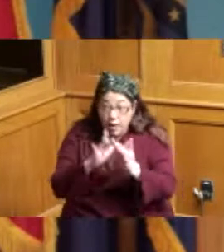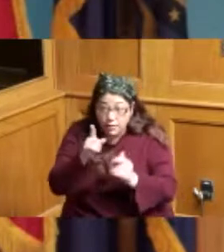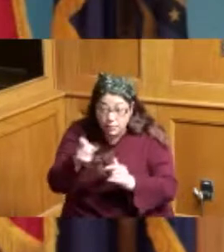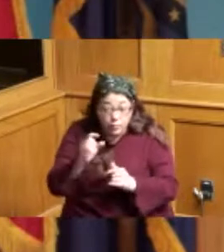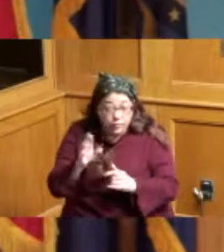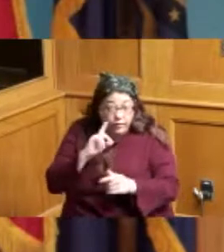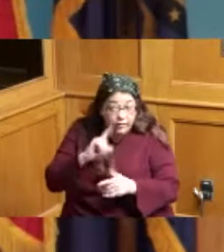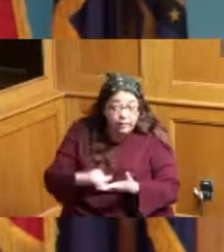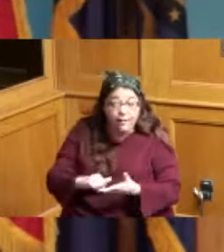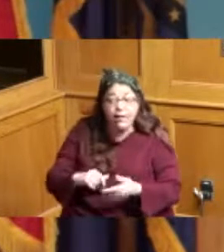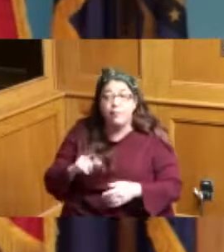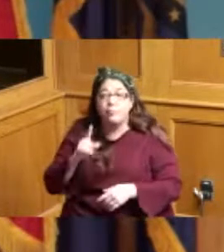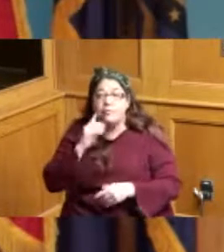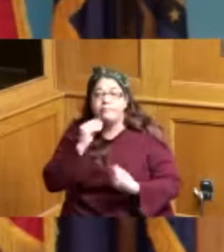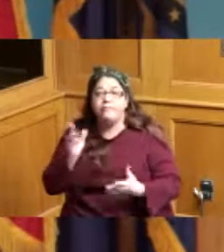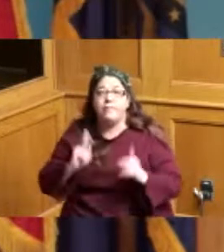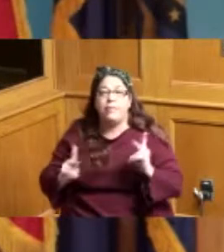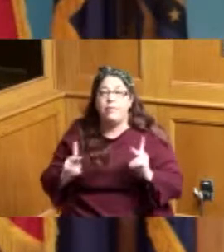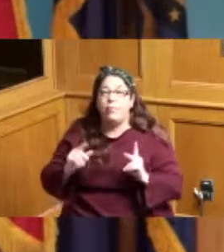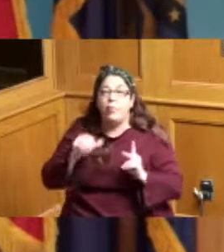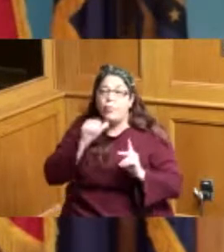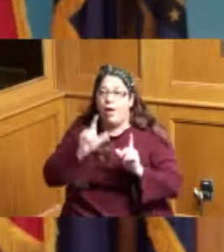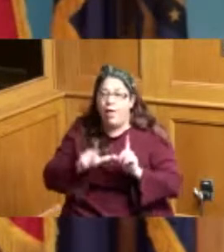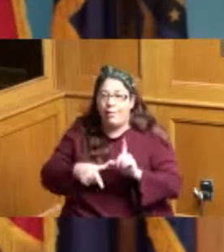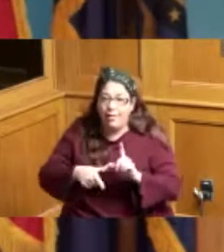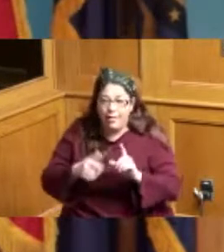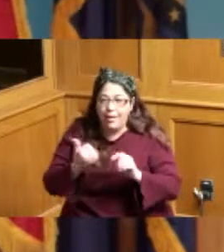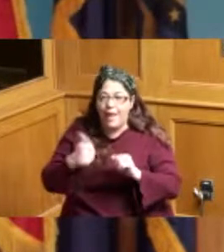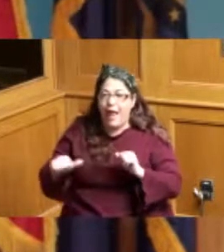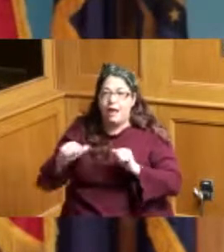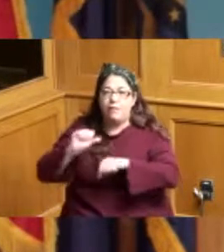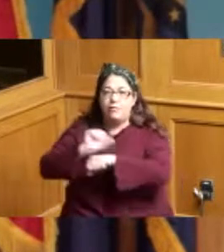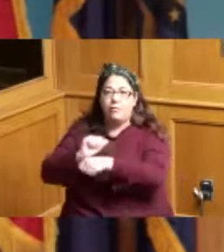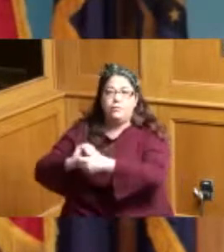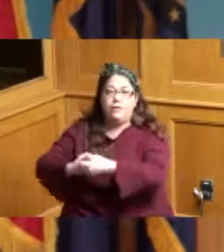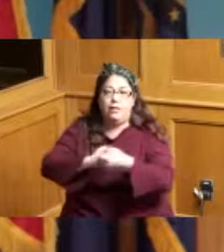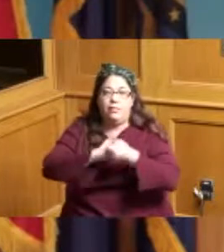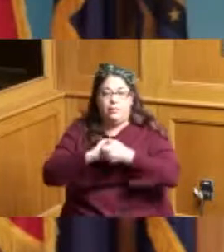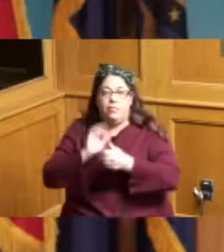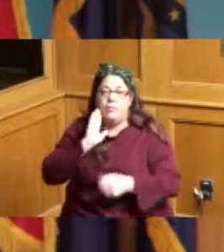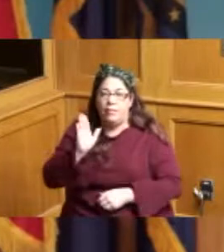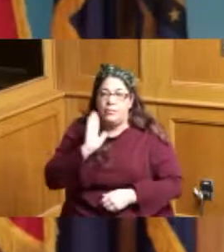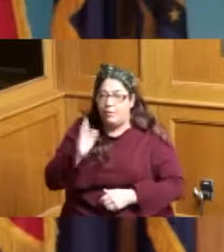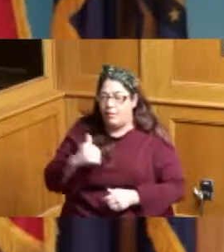to let people know there'll be no lapse in the collaboration that we've had that's yeah we'll